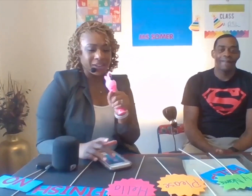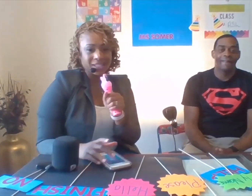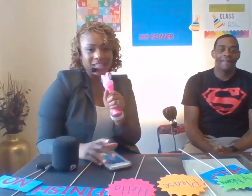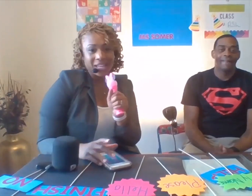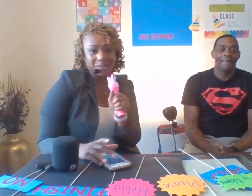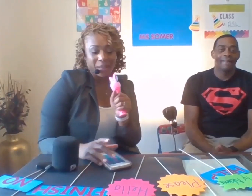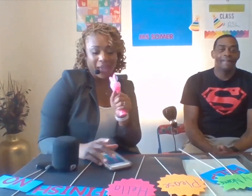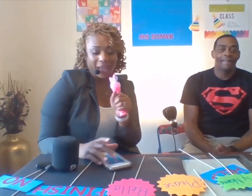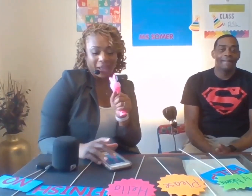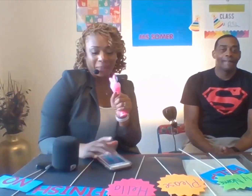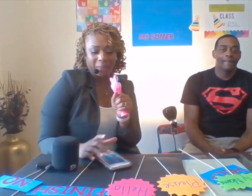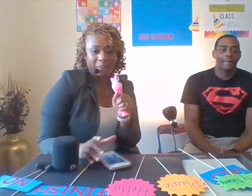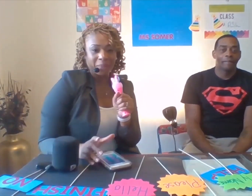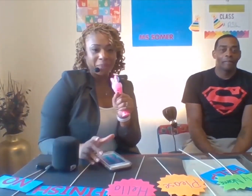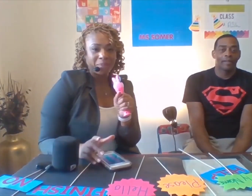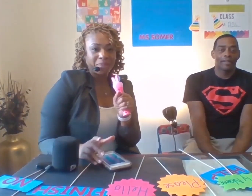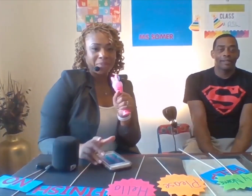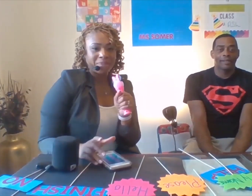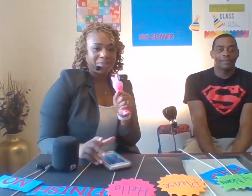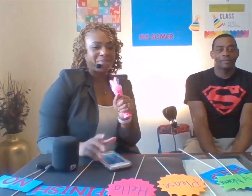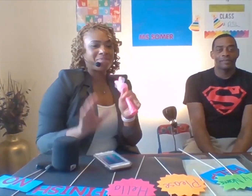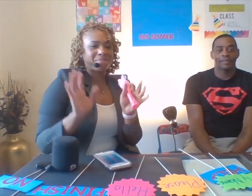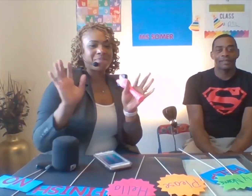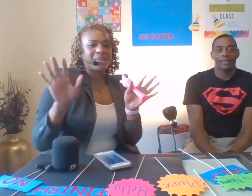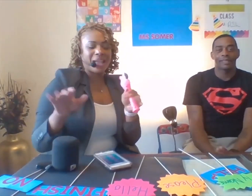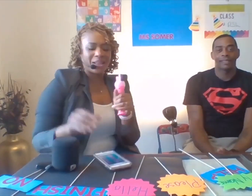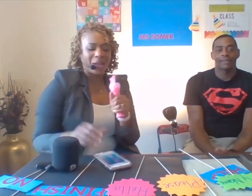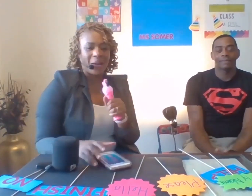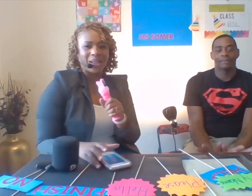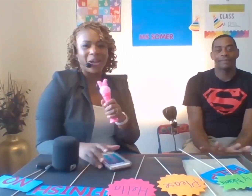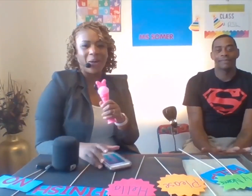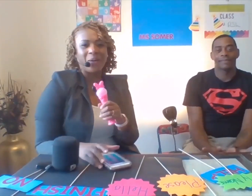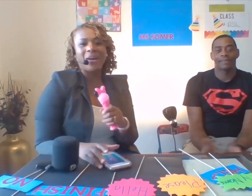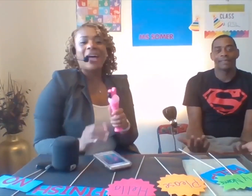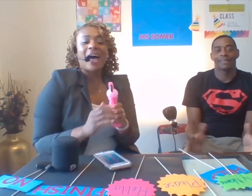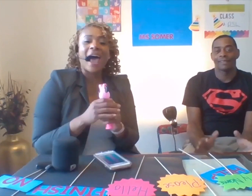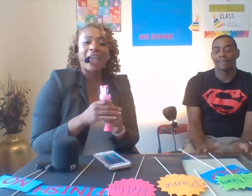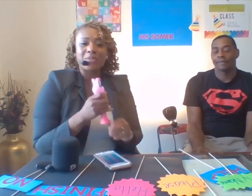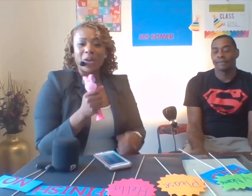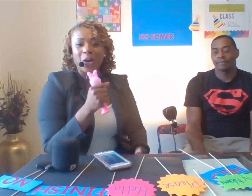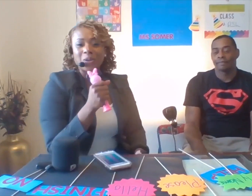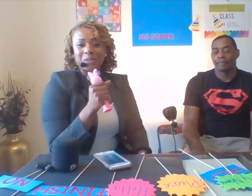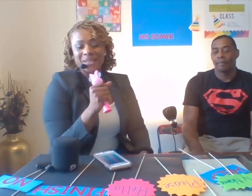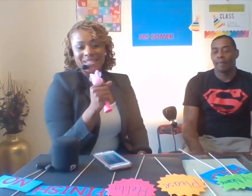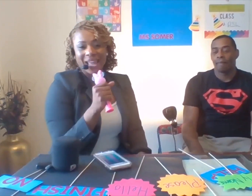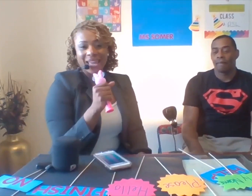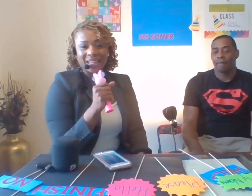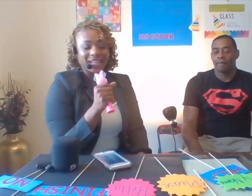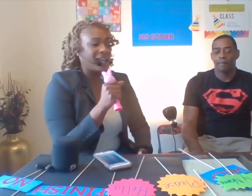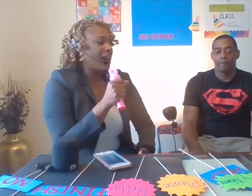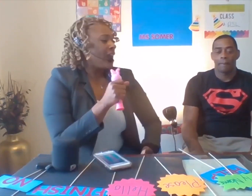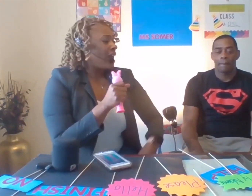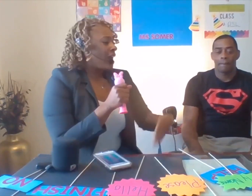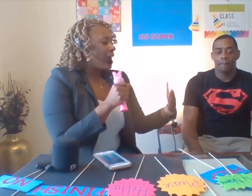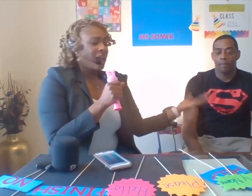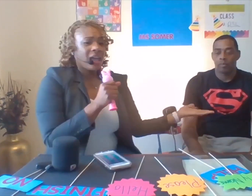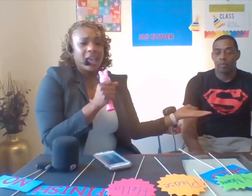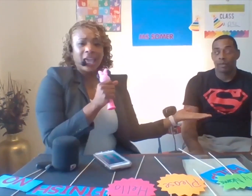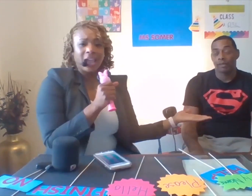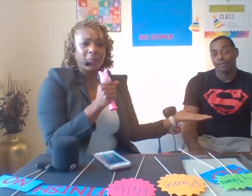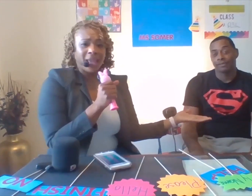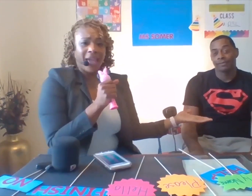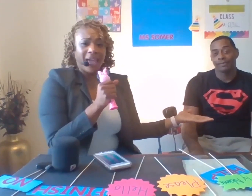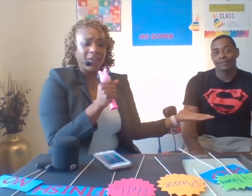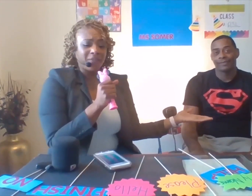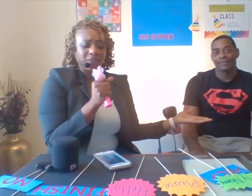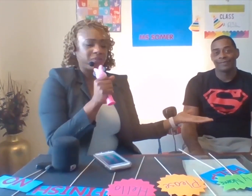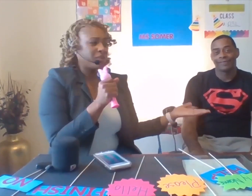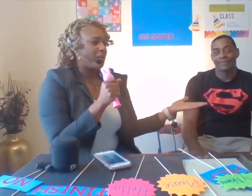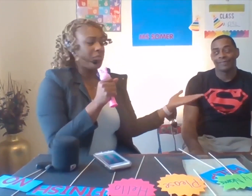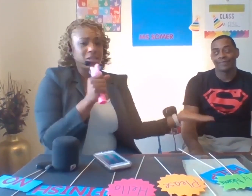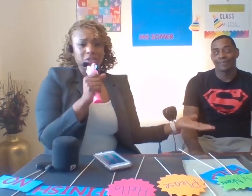are excited to play I know I know I am your host Miss Ann Lee here we have mr.